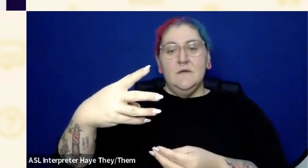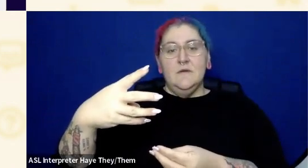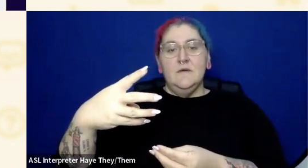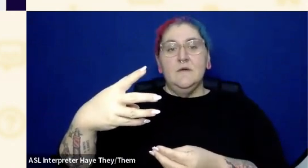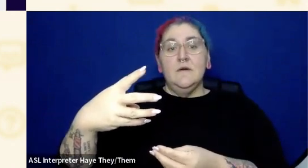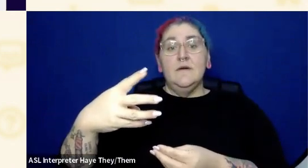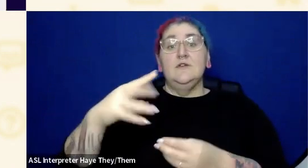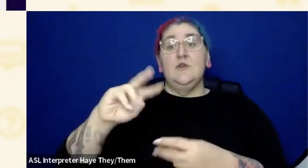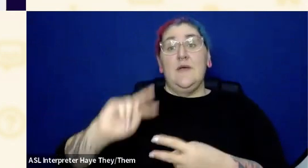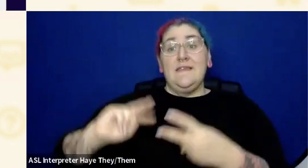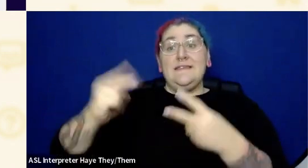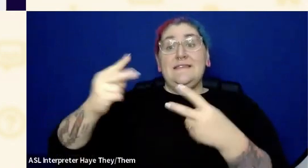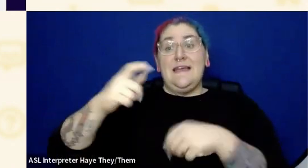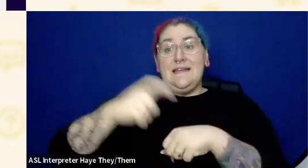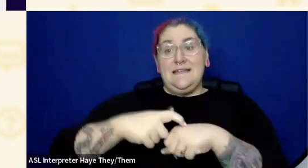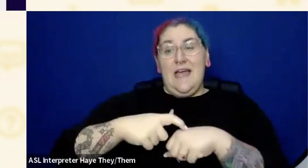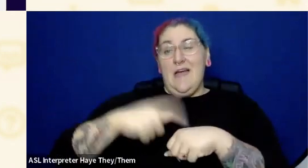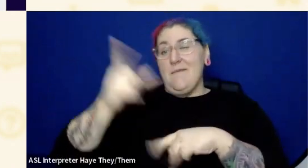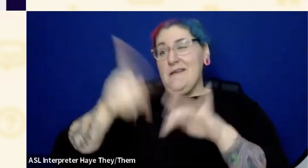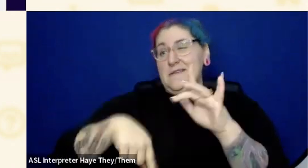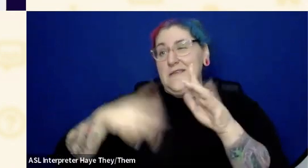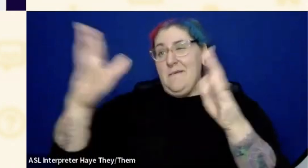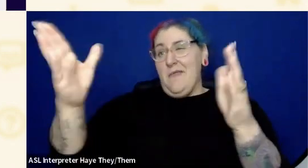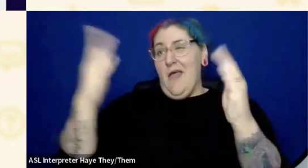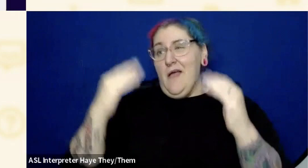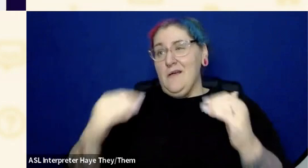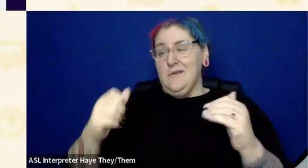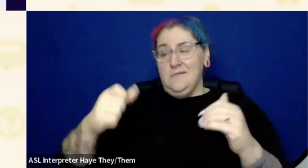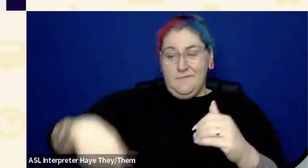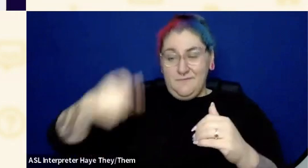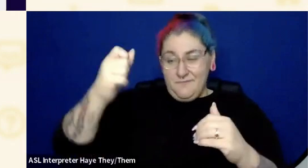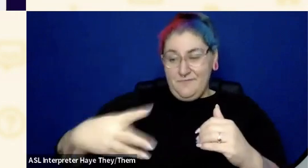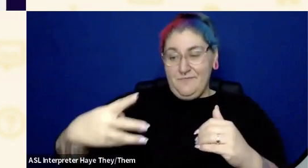the enhanced one is skipped and focus goes straight to the submit button.